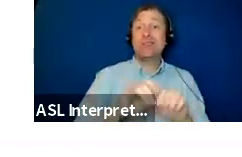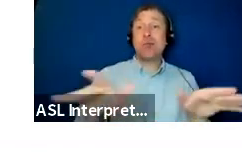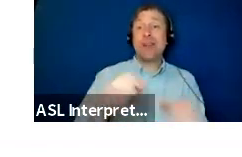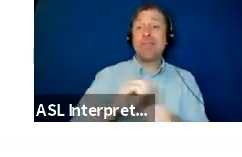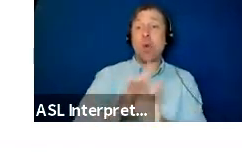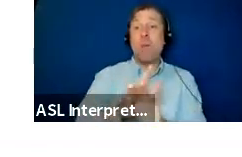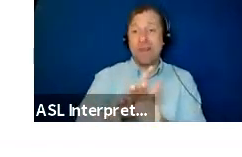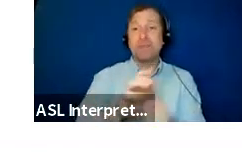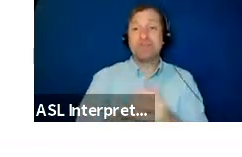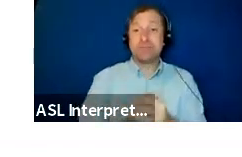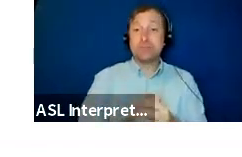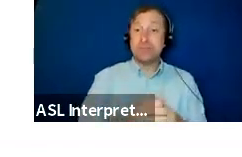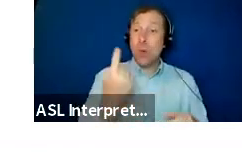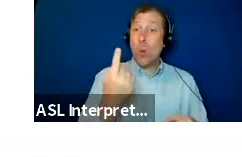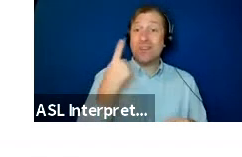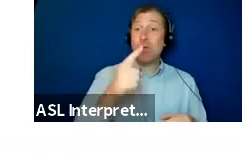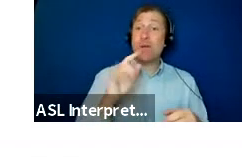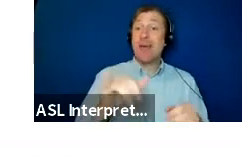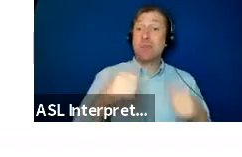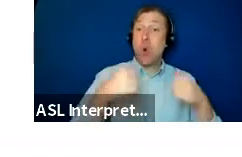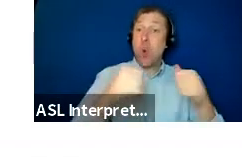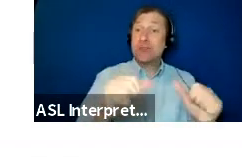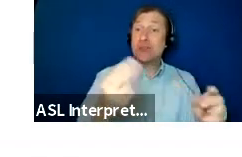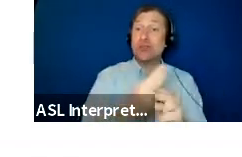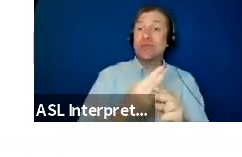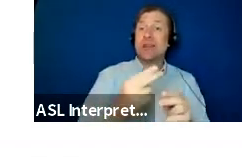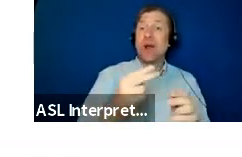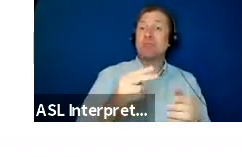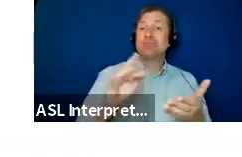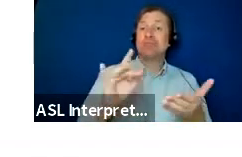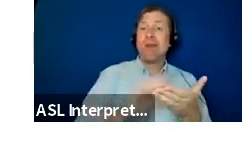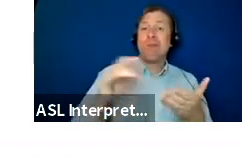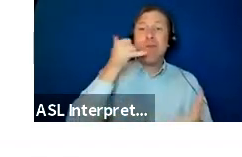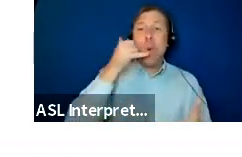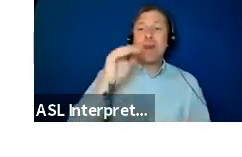And one of those is for casting and auditions, the use of an app or other means, other technological means,